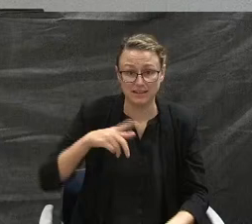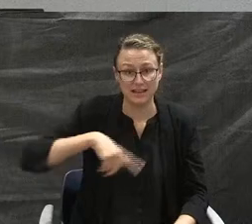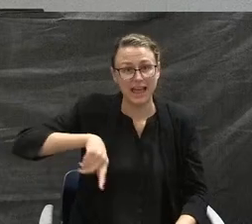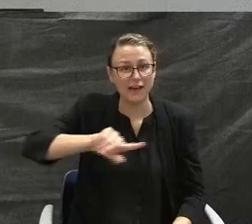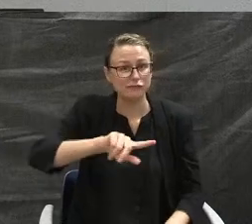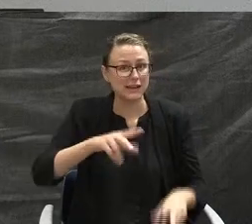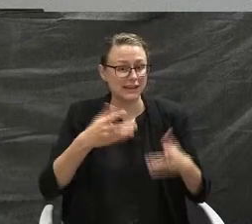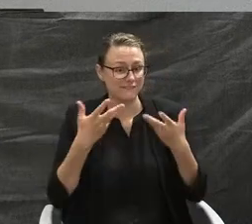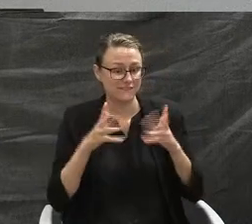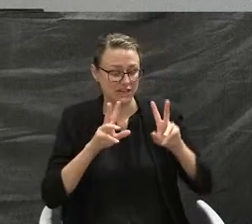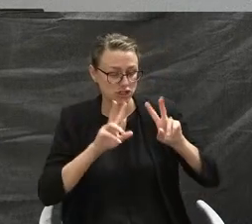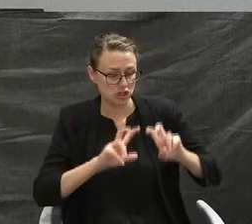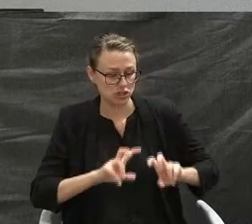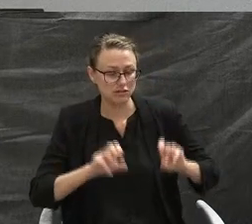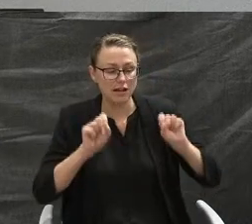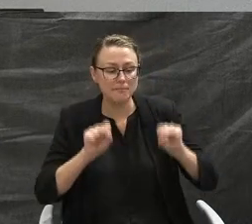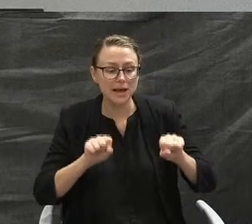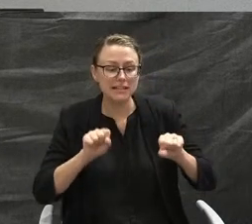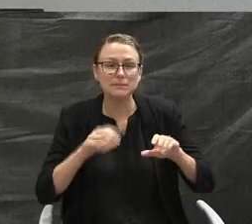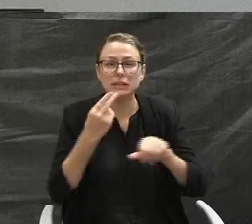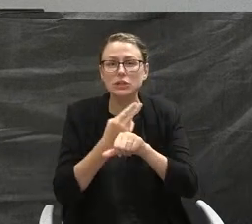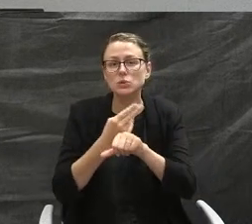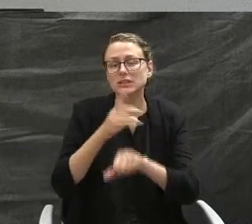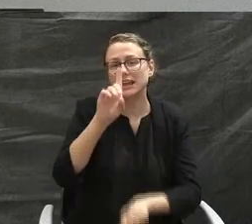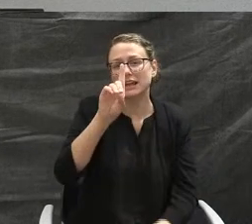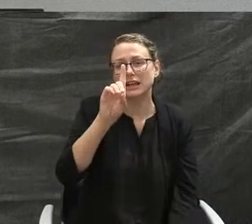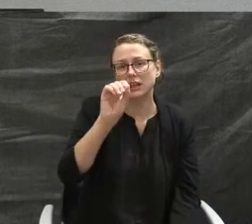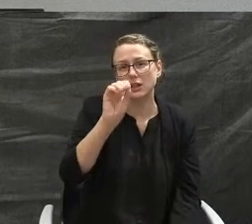using the Dome for any sort of classroom space.